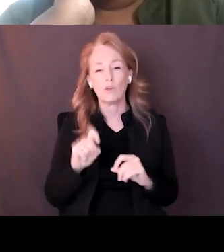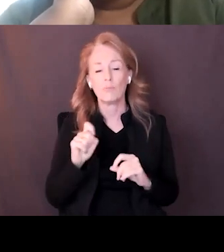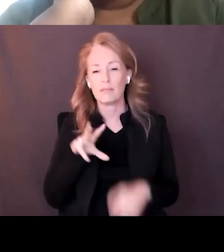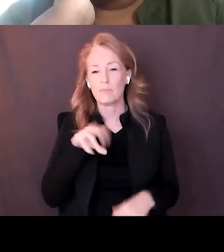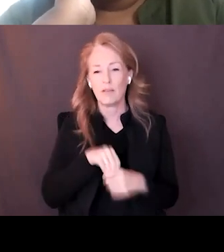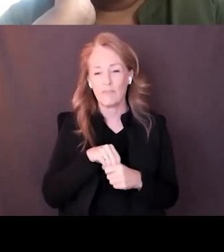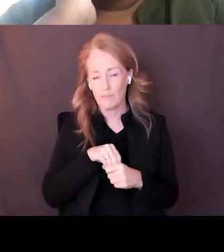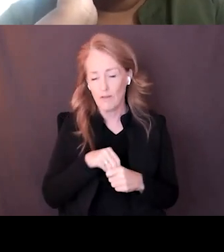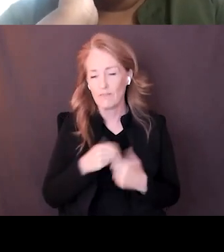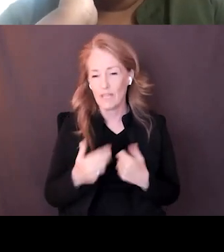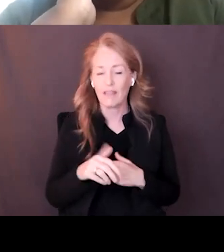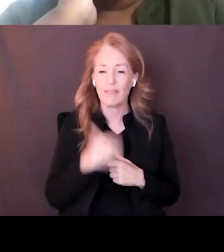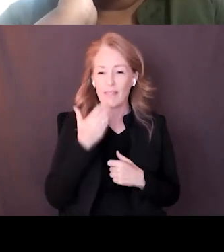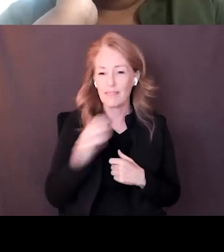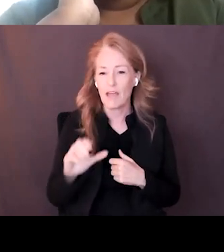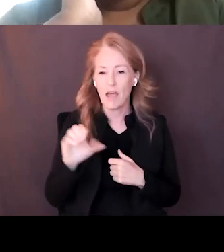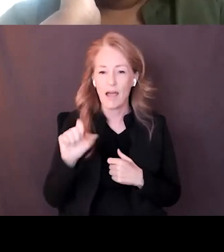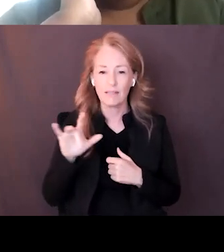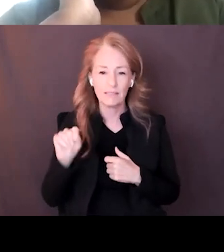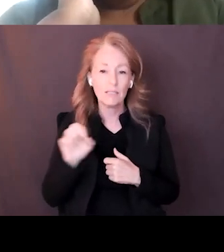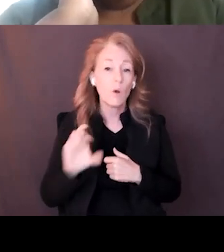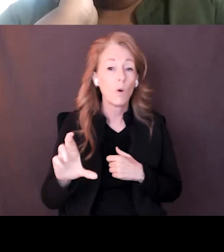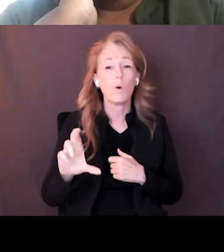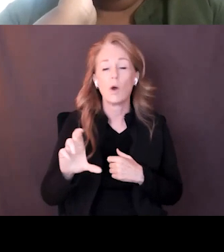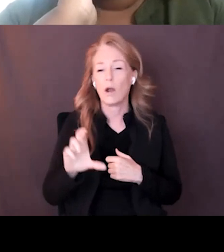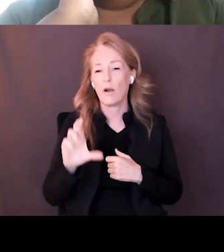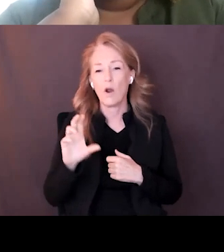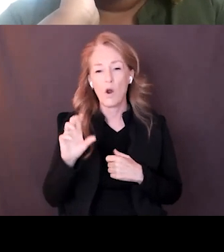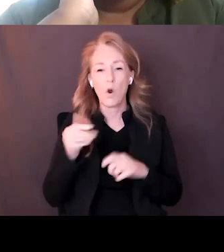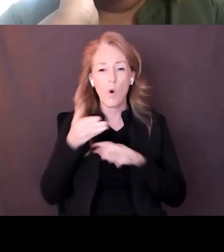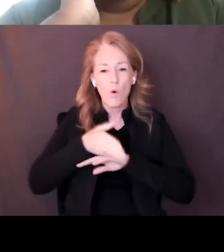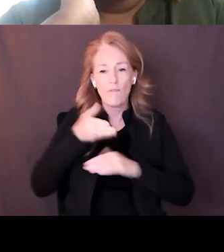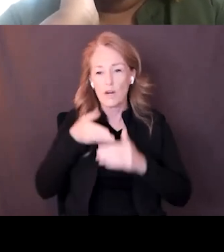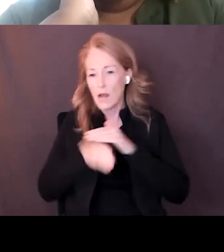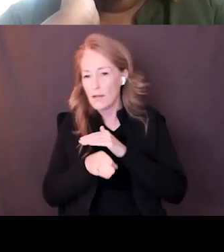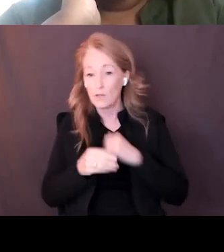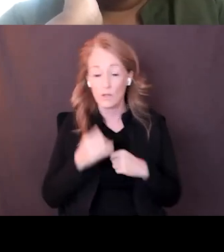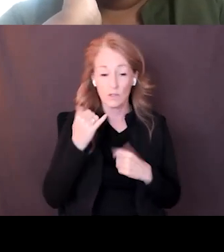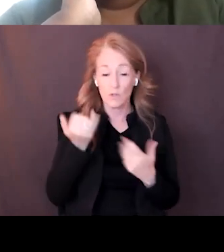OVER UNDER.